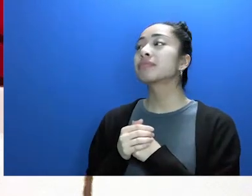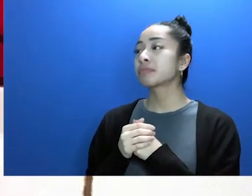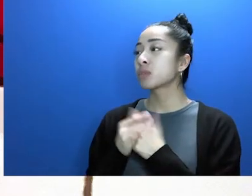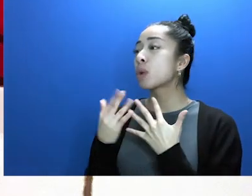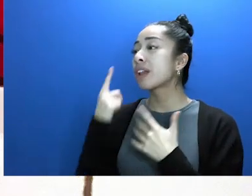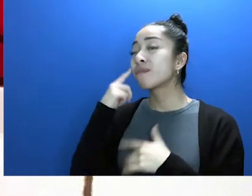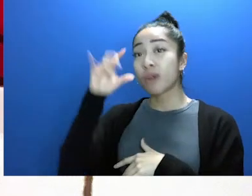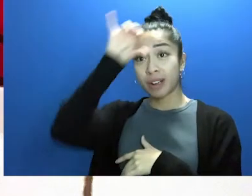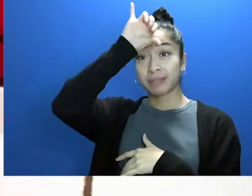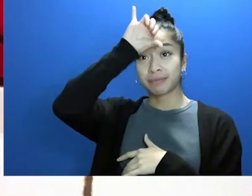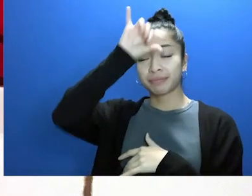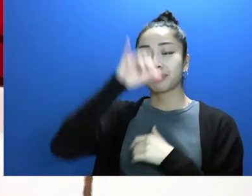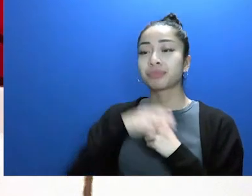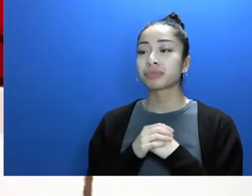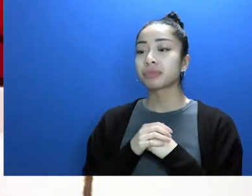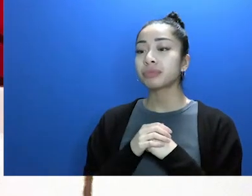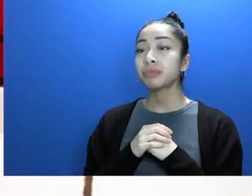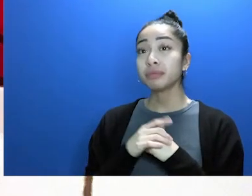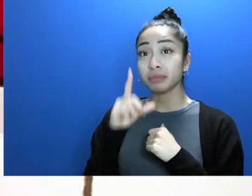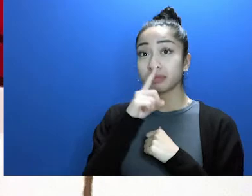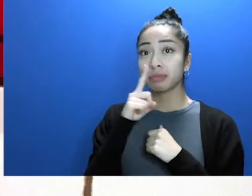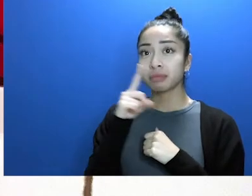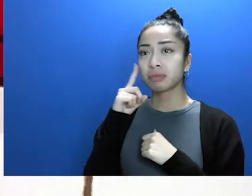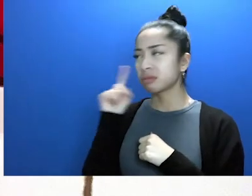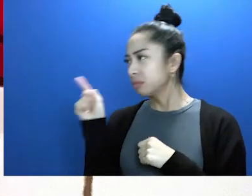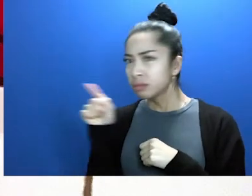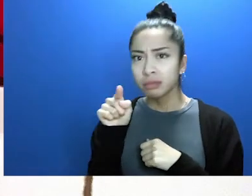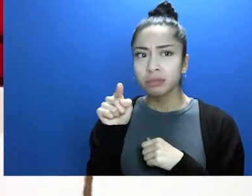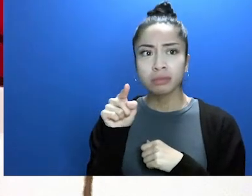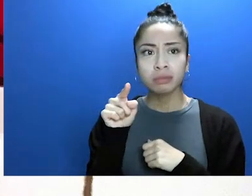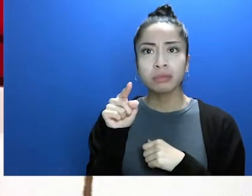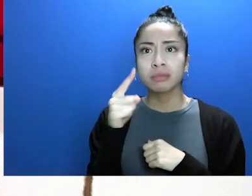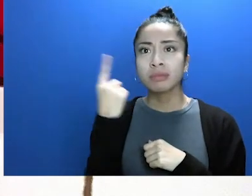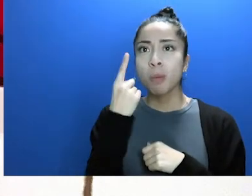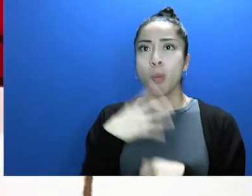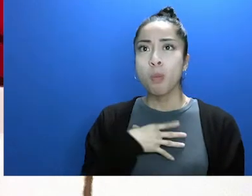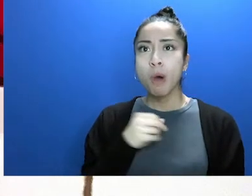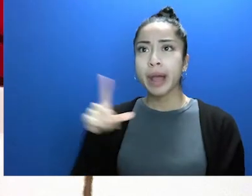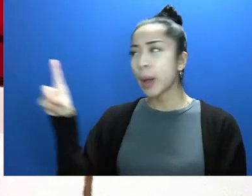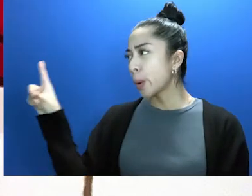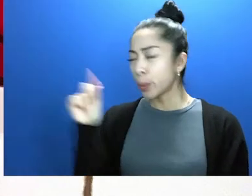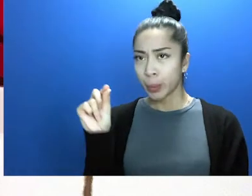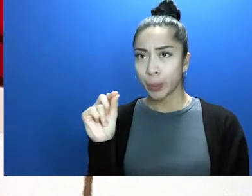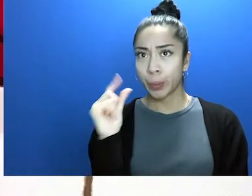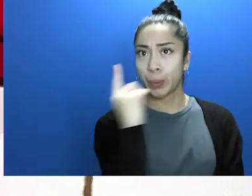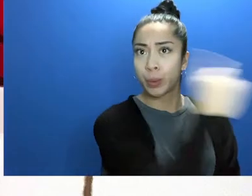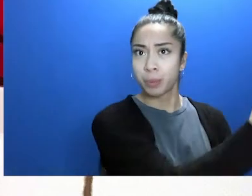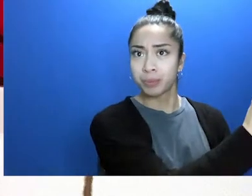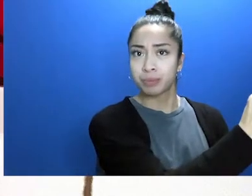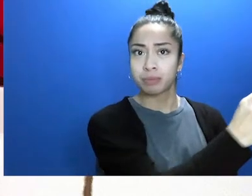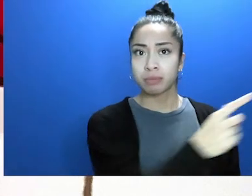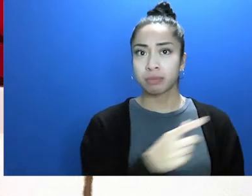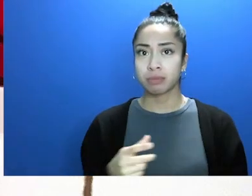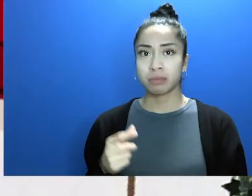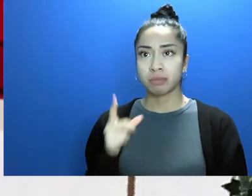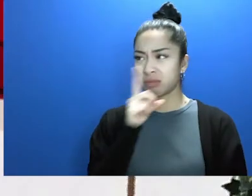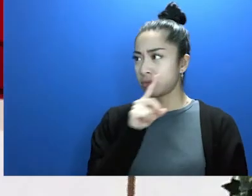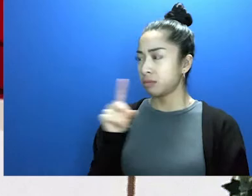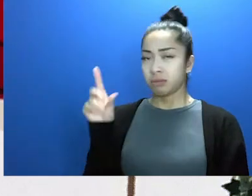it was there for one second then lost to sight and moving so fast it gave clarus a fright the